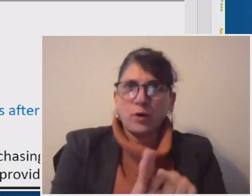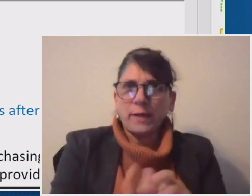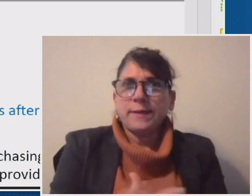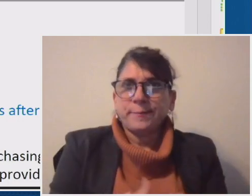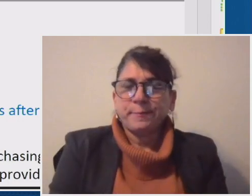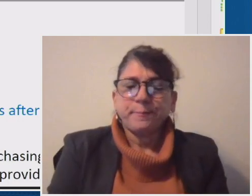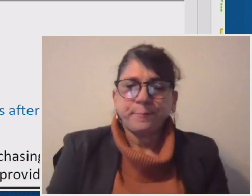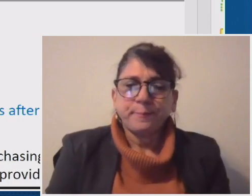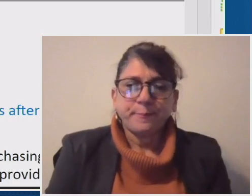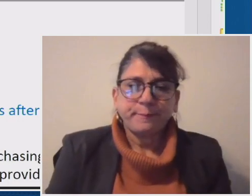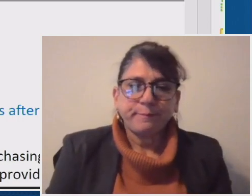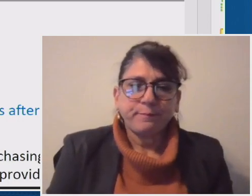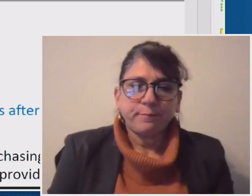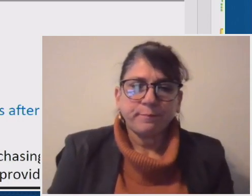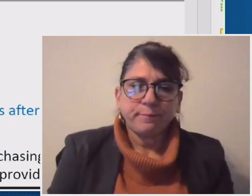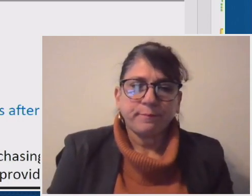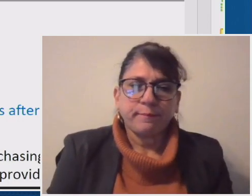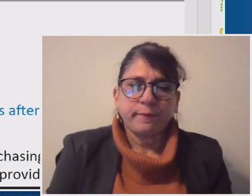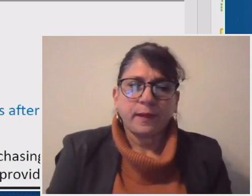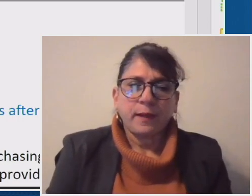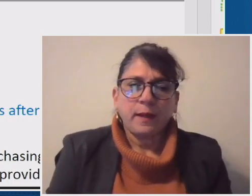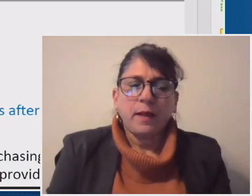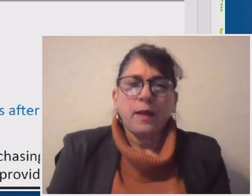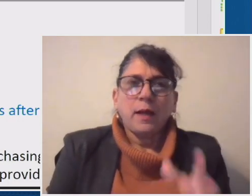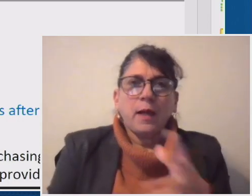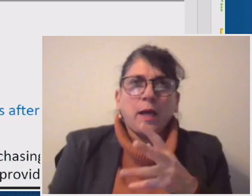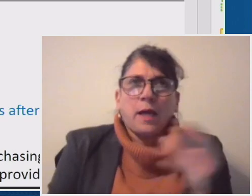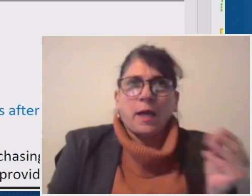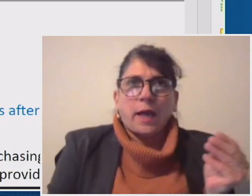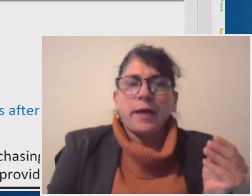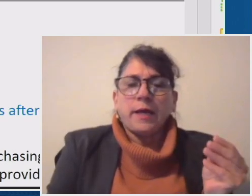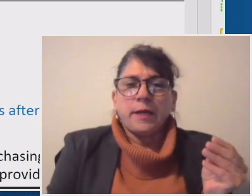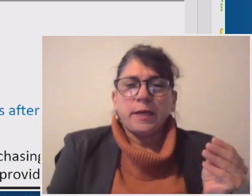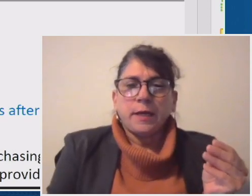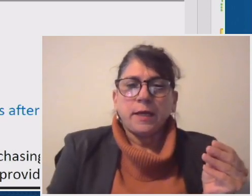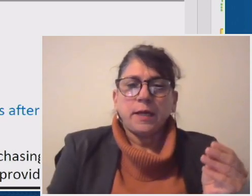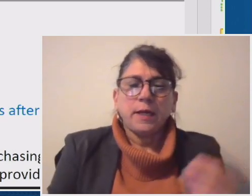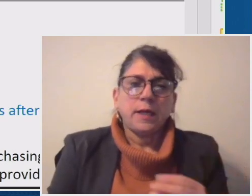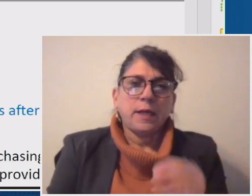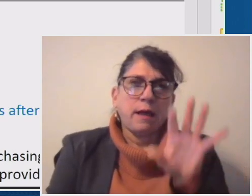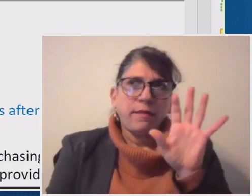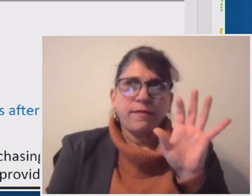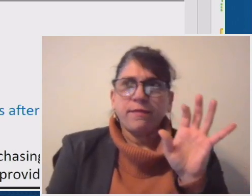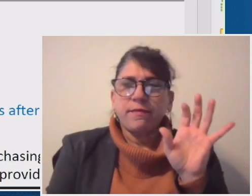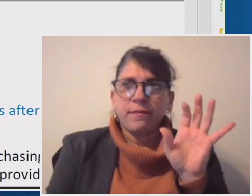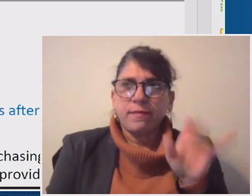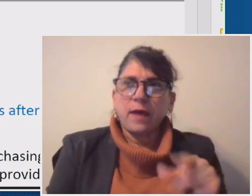And that's what we're going to look at. There are other things we're doing in